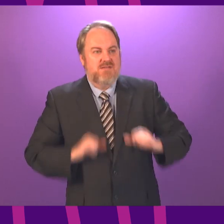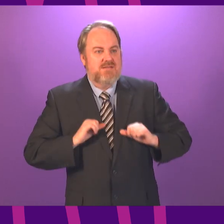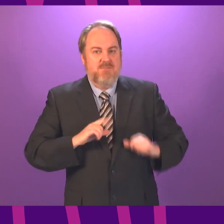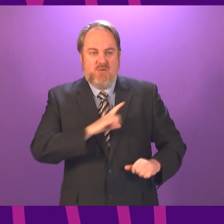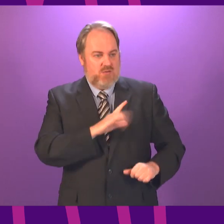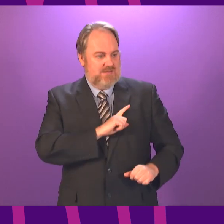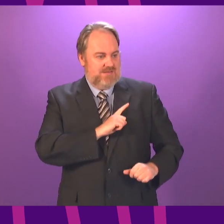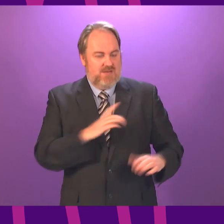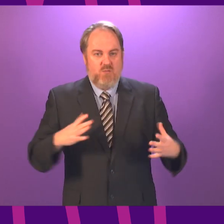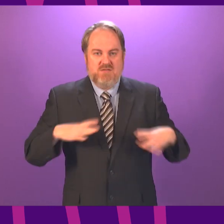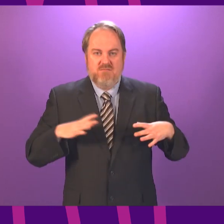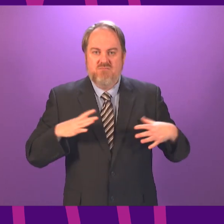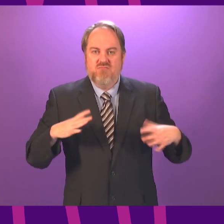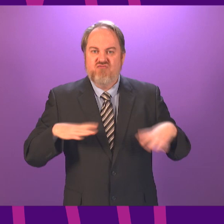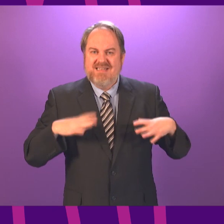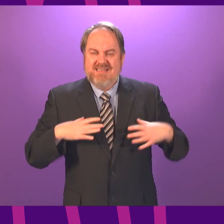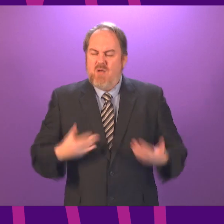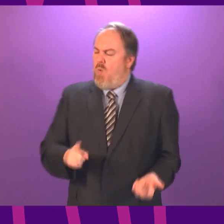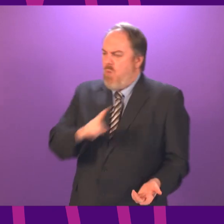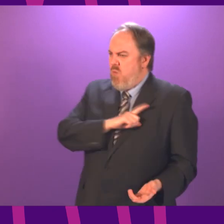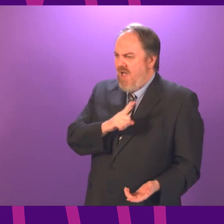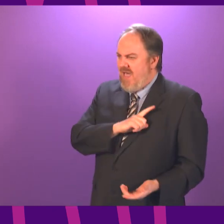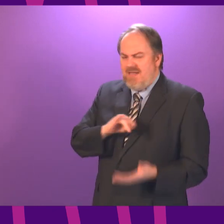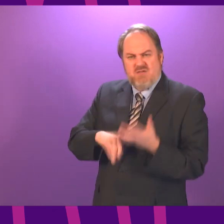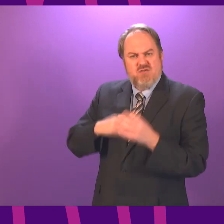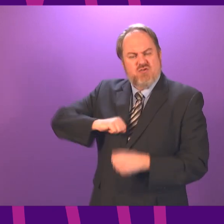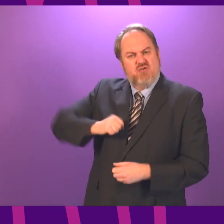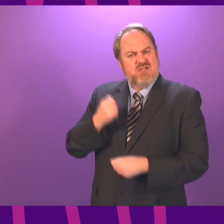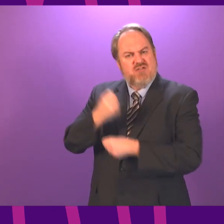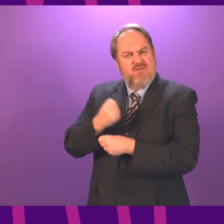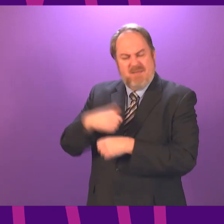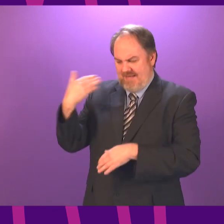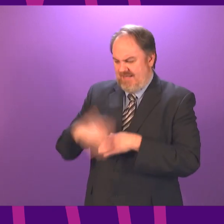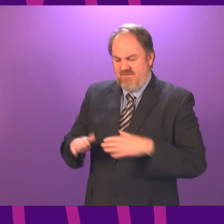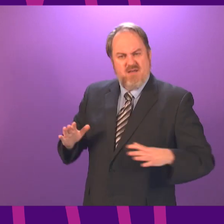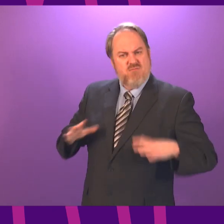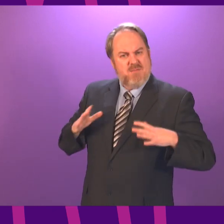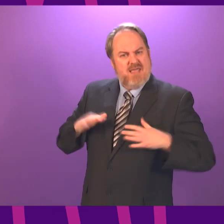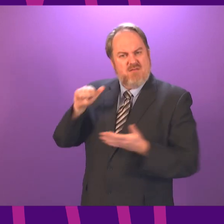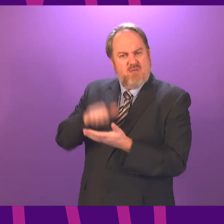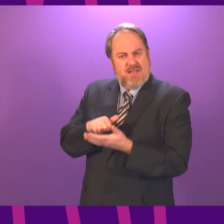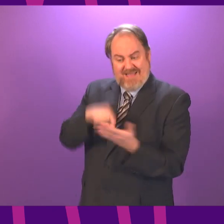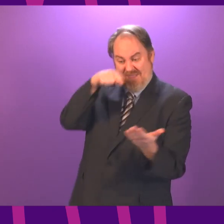Why did the Scottish Government not act on the repeated warnings that it received in